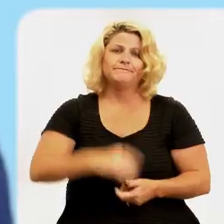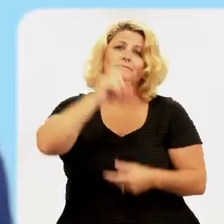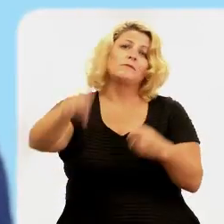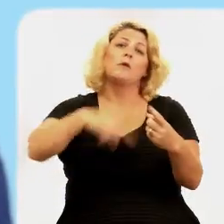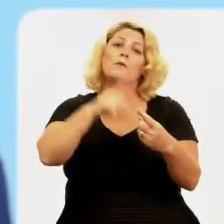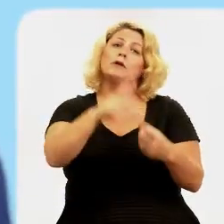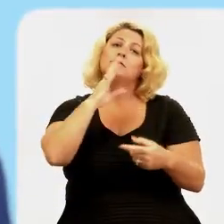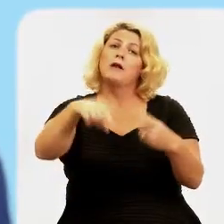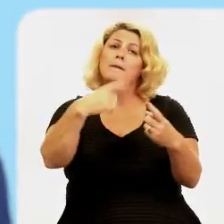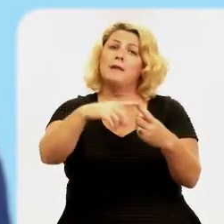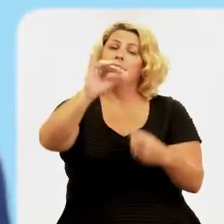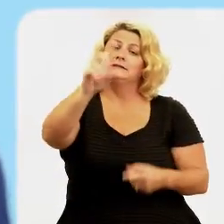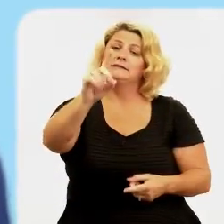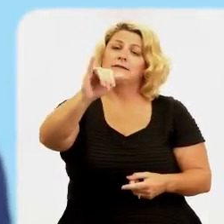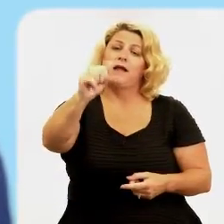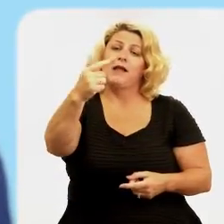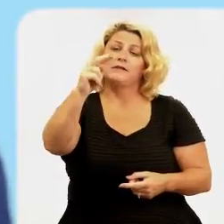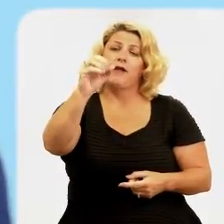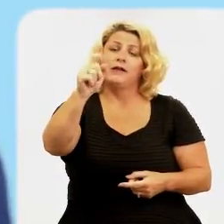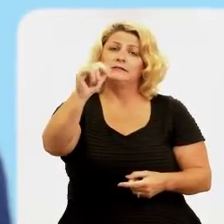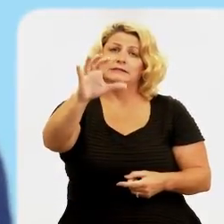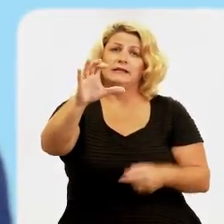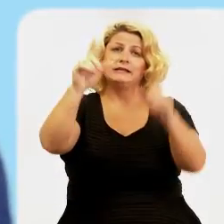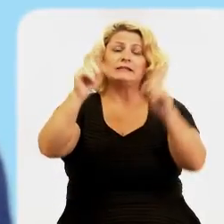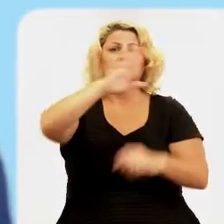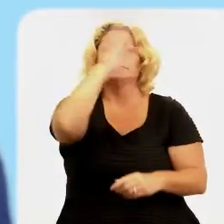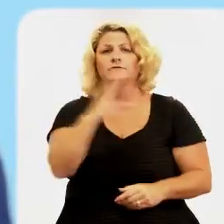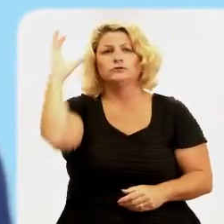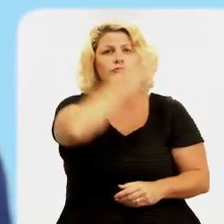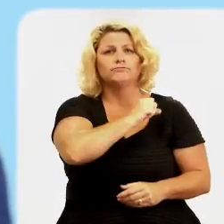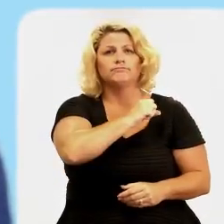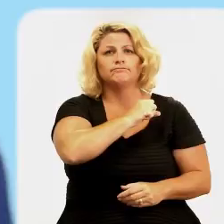When it comes to diagnostic tests providers should avoid preconceived notions